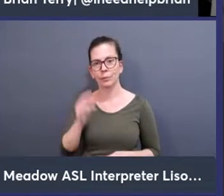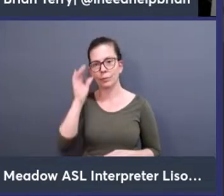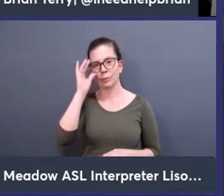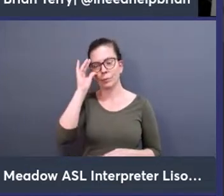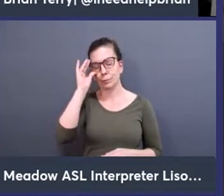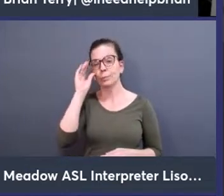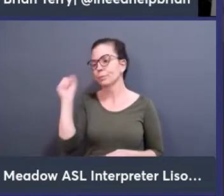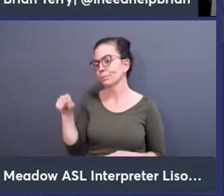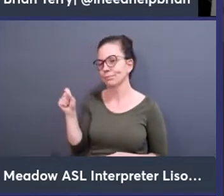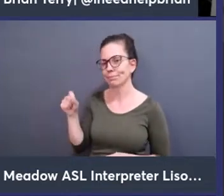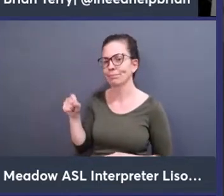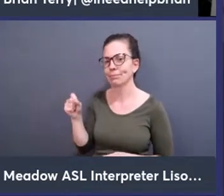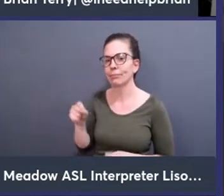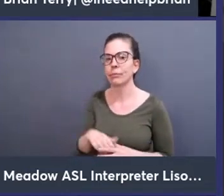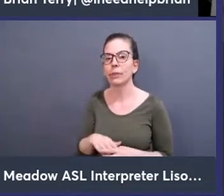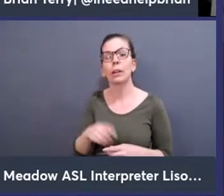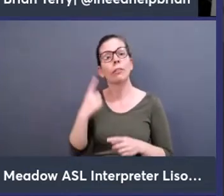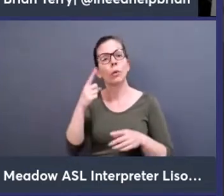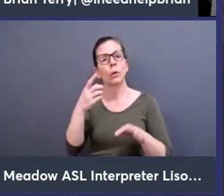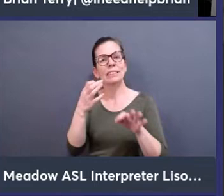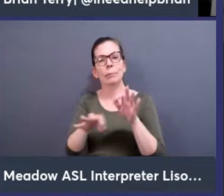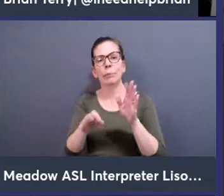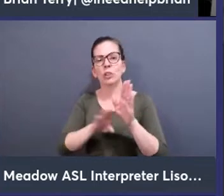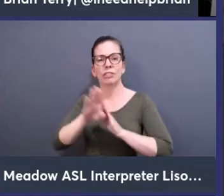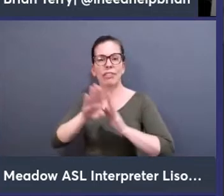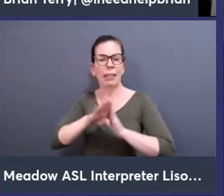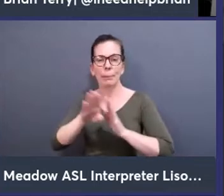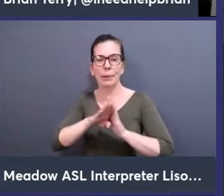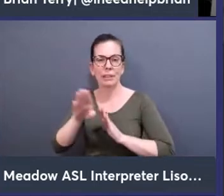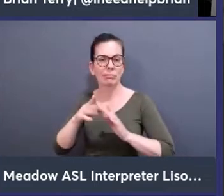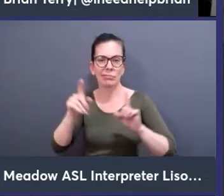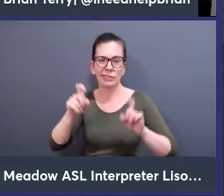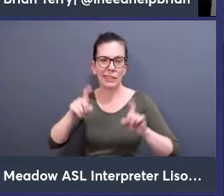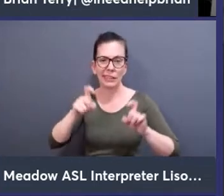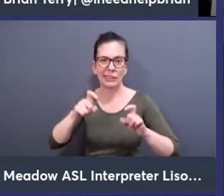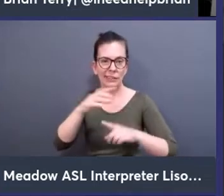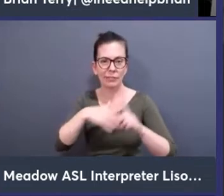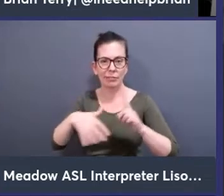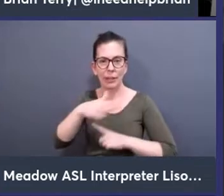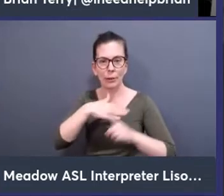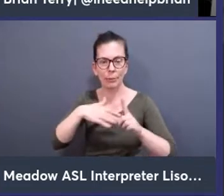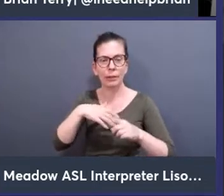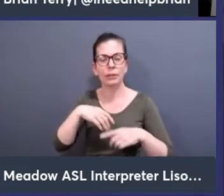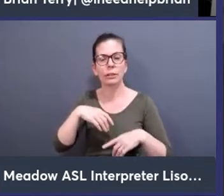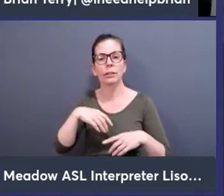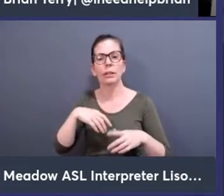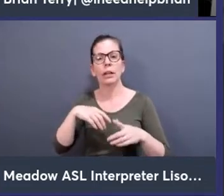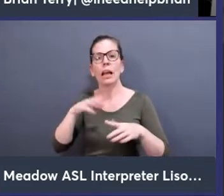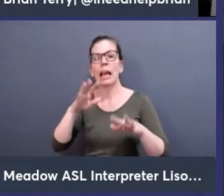Yeah, for simple development, just testing things out and putting things together,